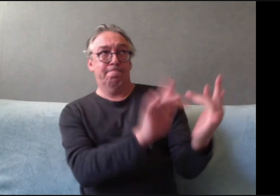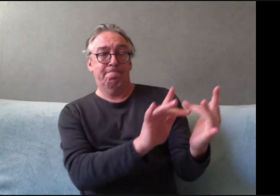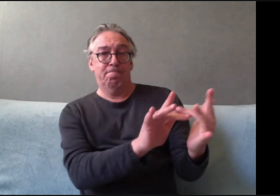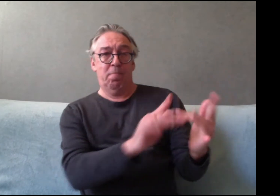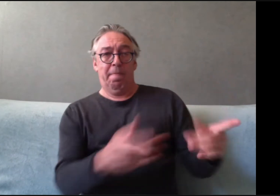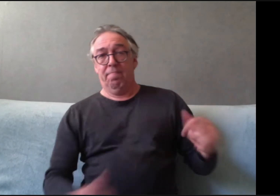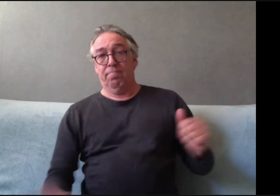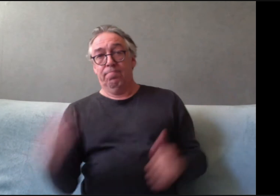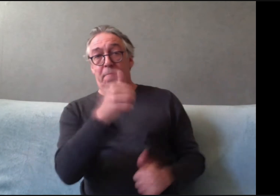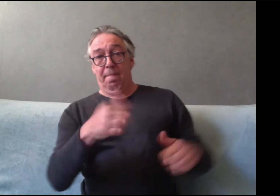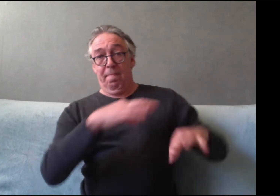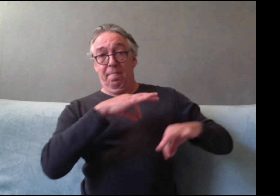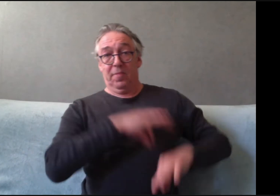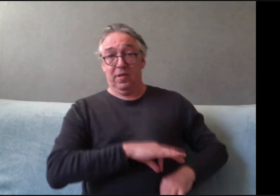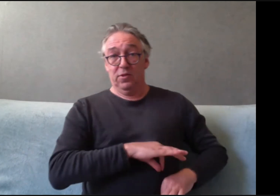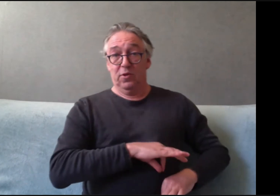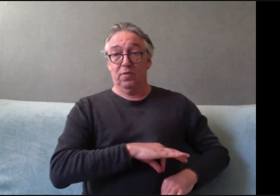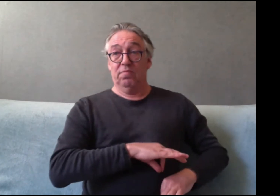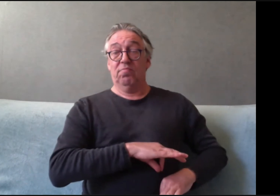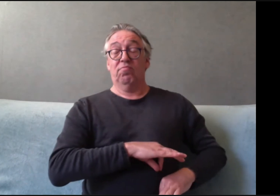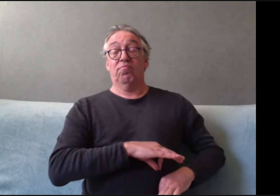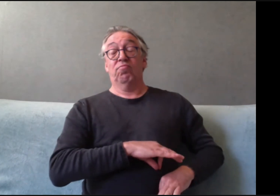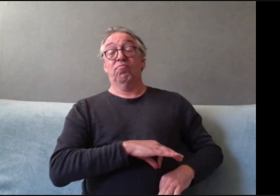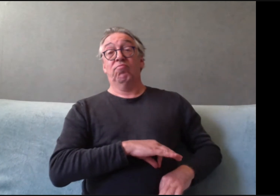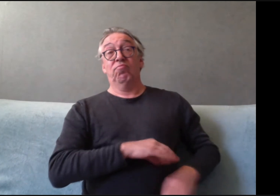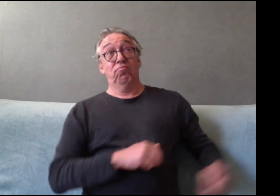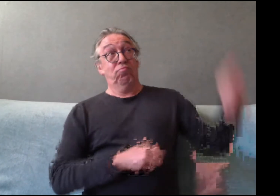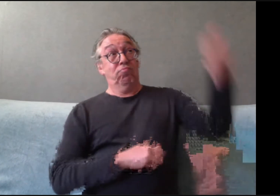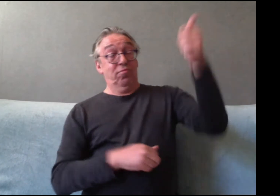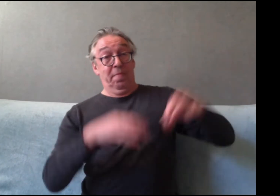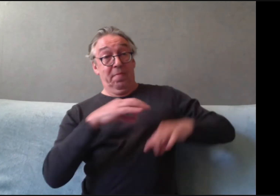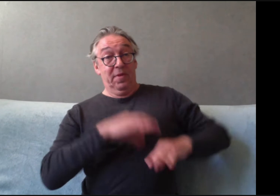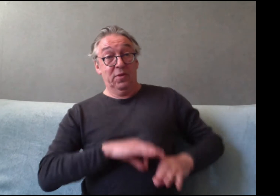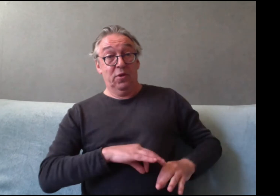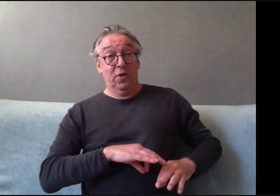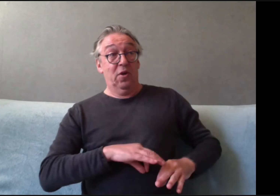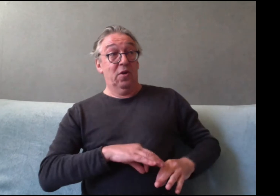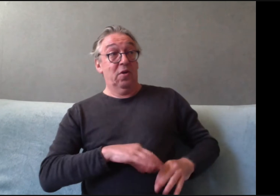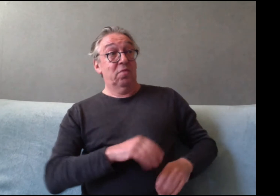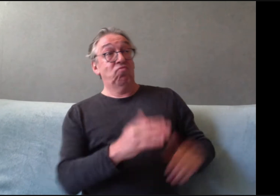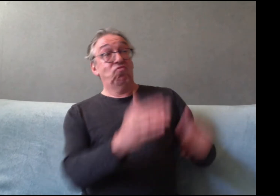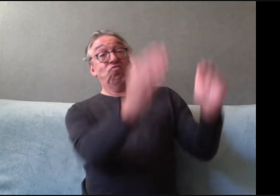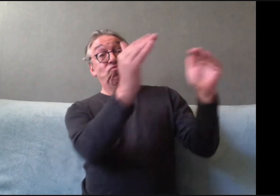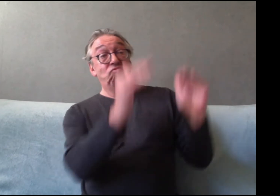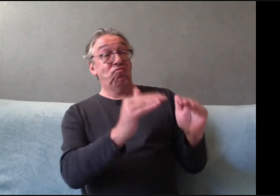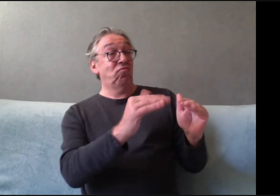the relevant Ministers, the leaders of the regional and local authorities